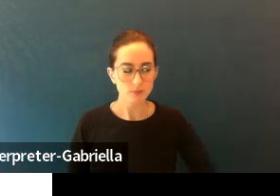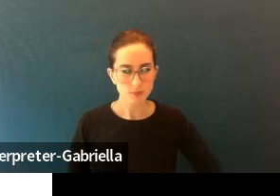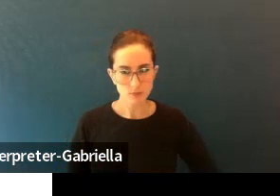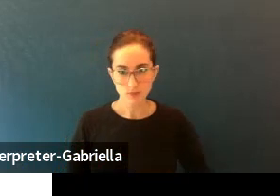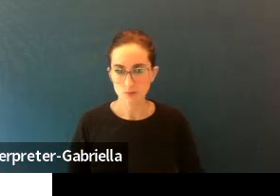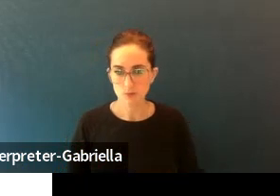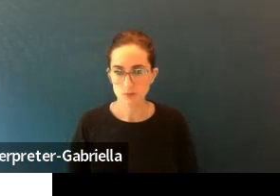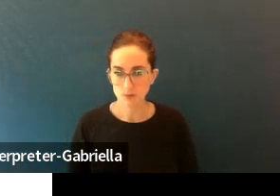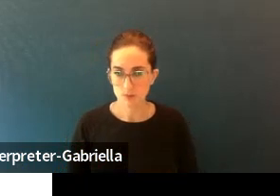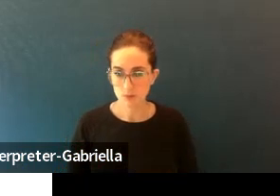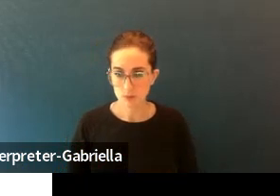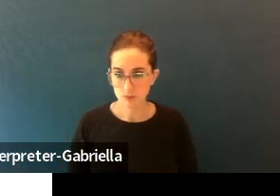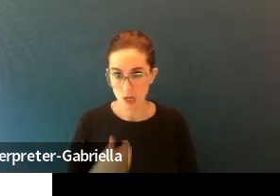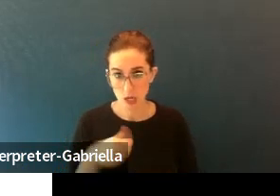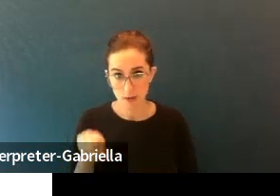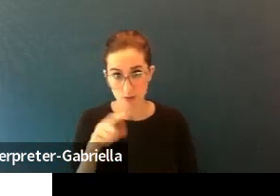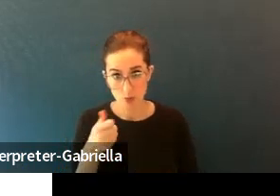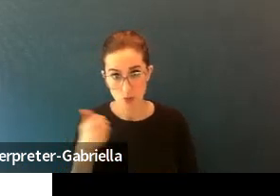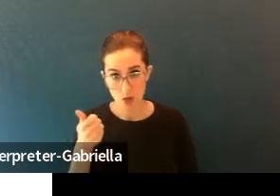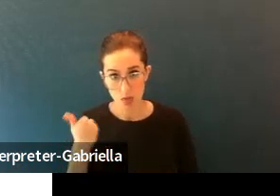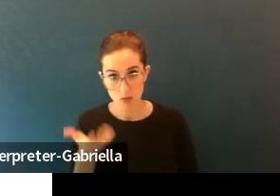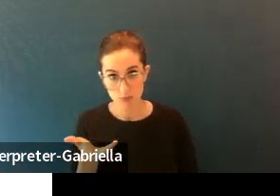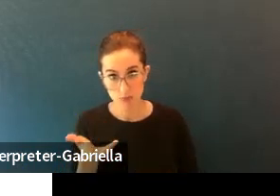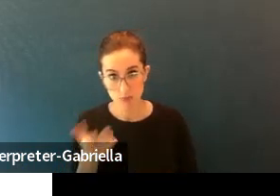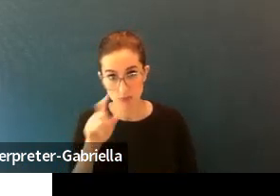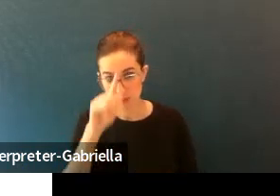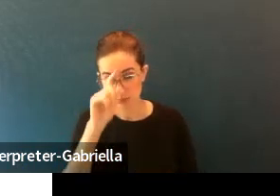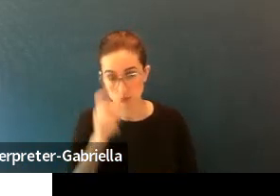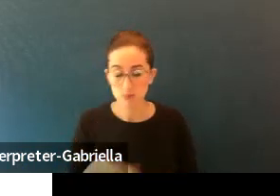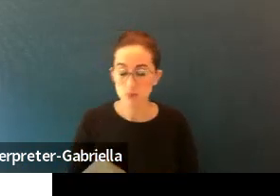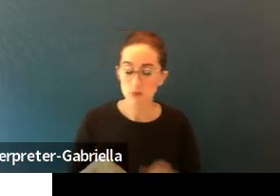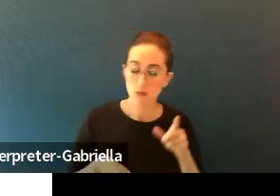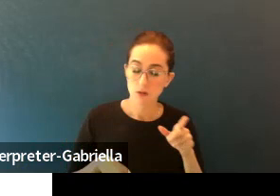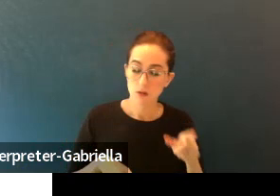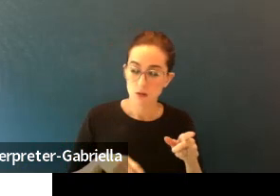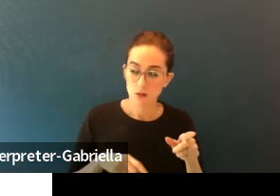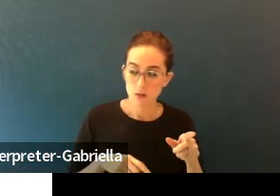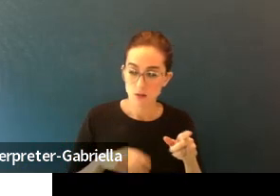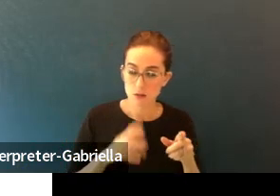anybody else have we there? The only other thing I would add, Alex, to is there's also a